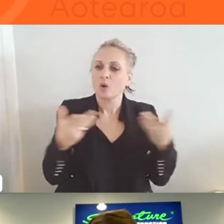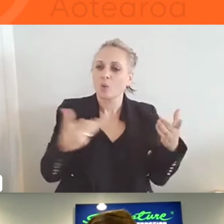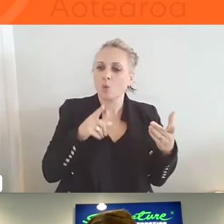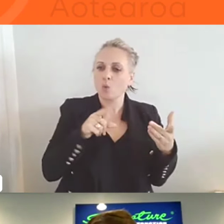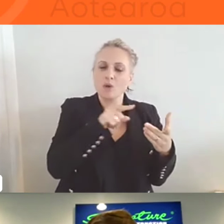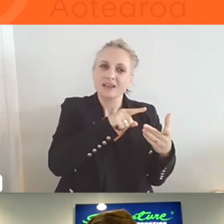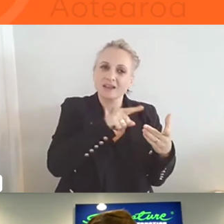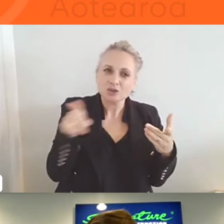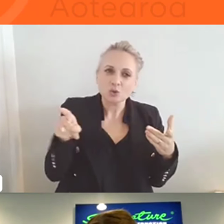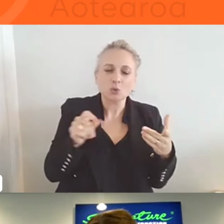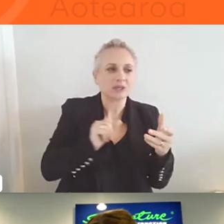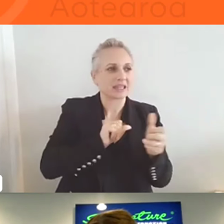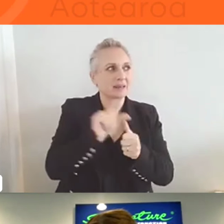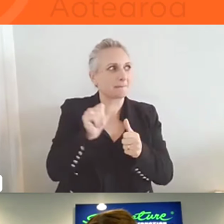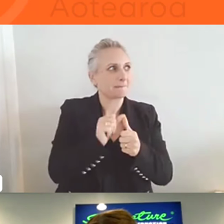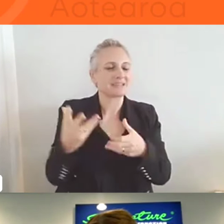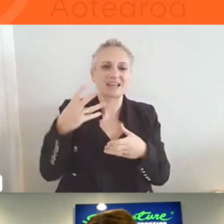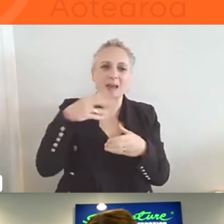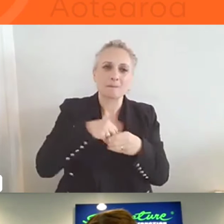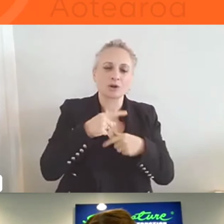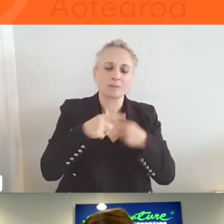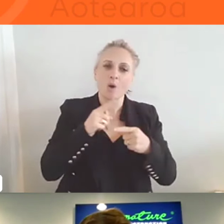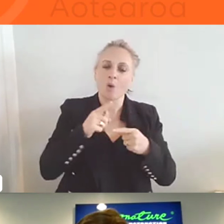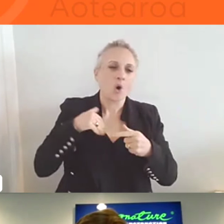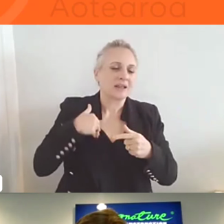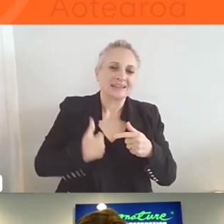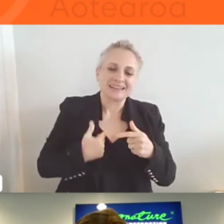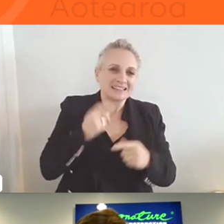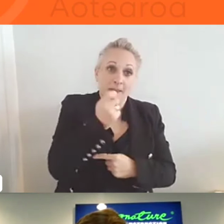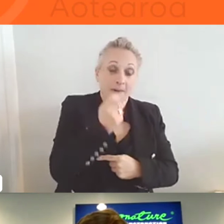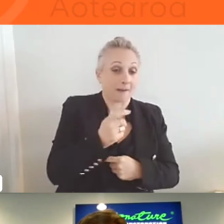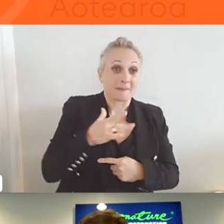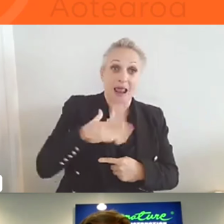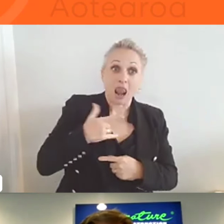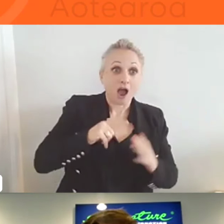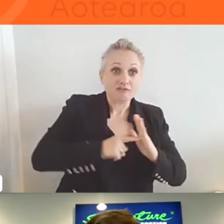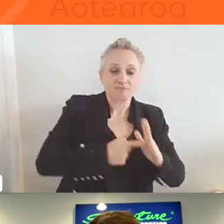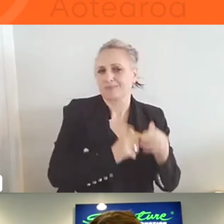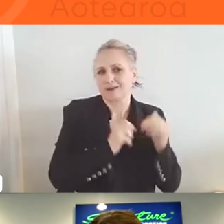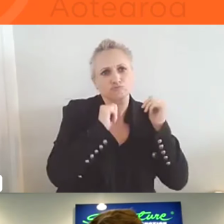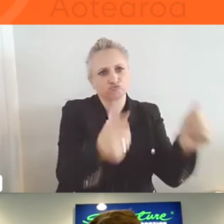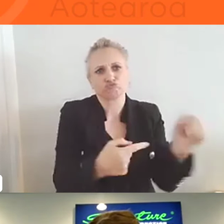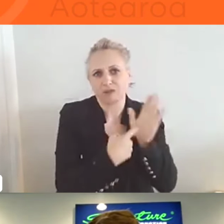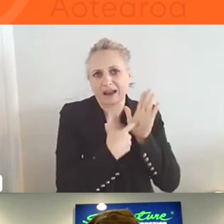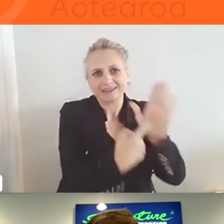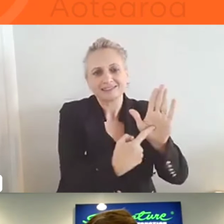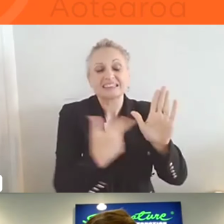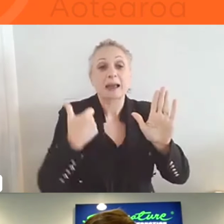if you like, in terms of what needs to be built? Lifemark is great in terms of giving some standards and some guidelines, but what about